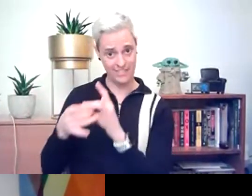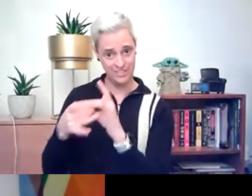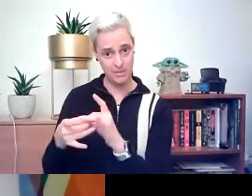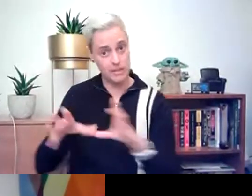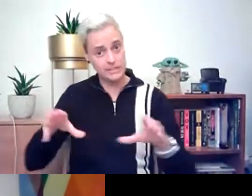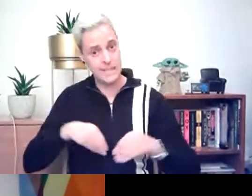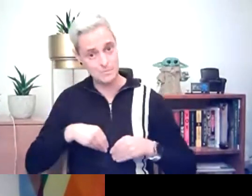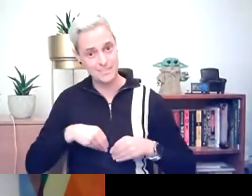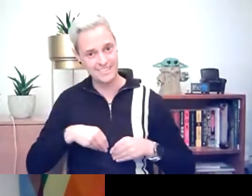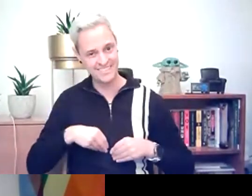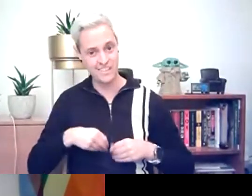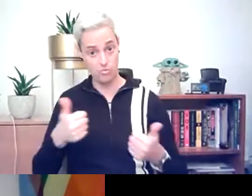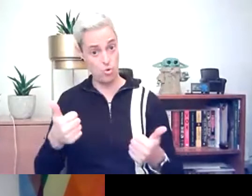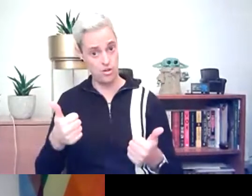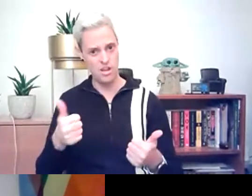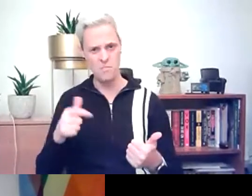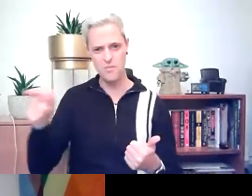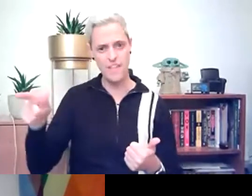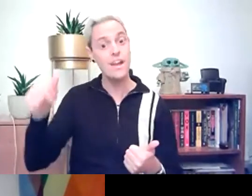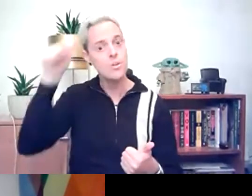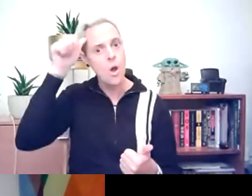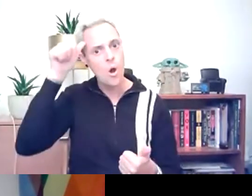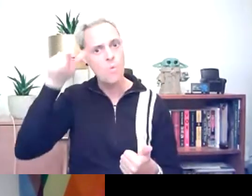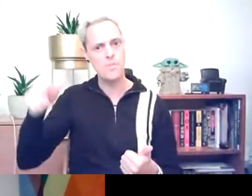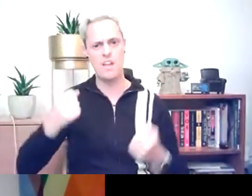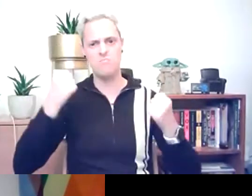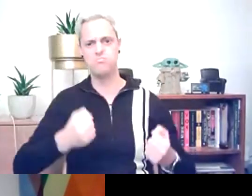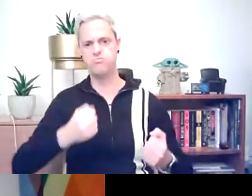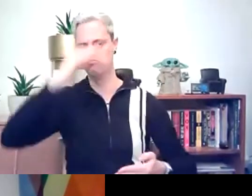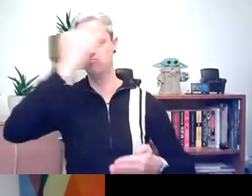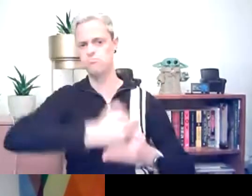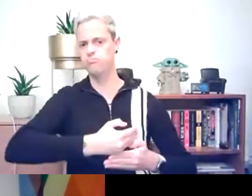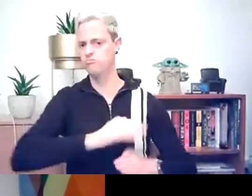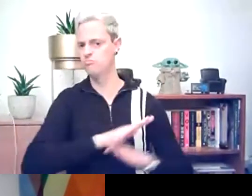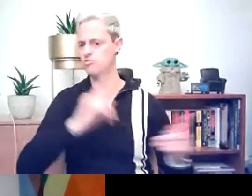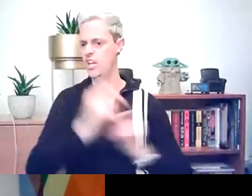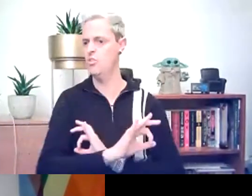because, you know, then likely together in the end, finish the race, it's important